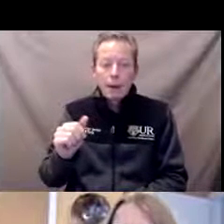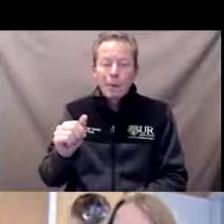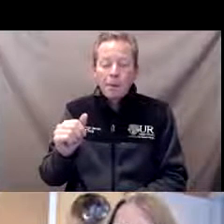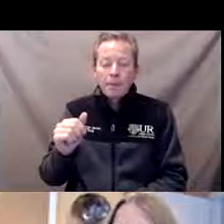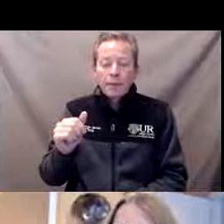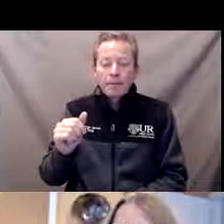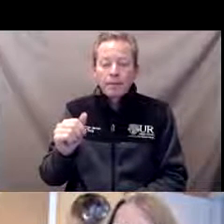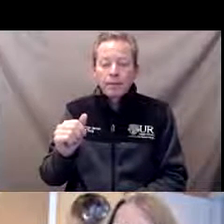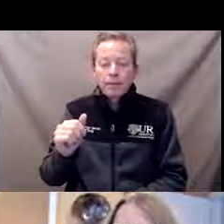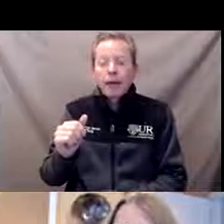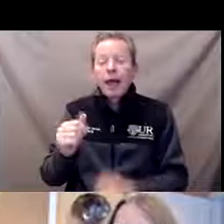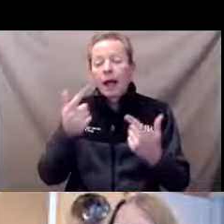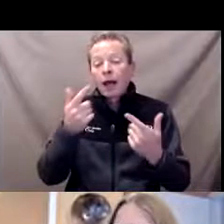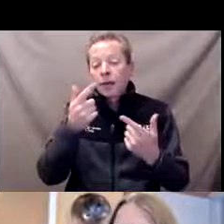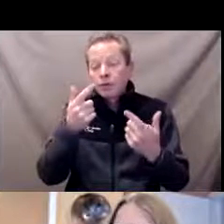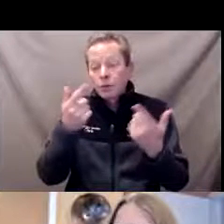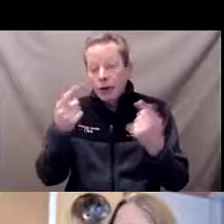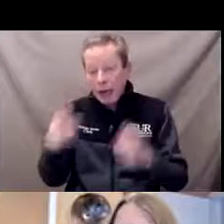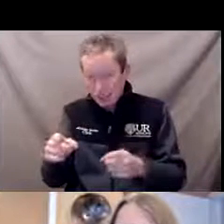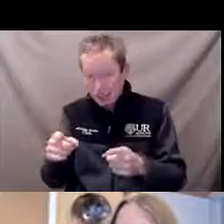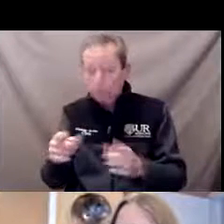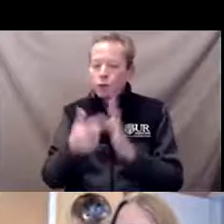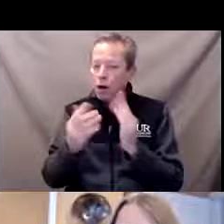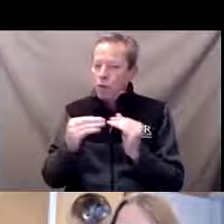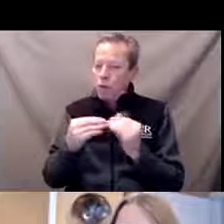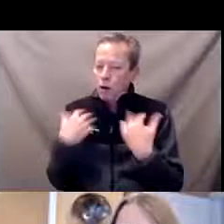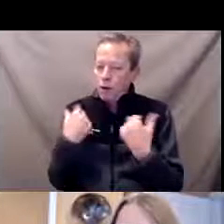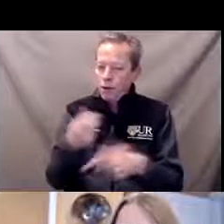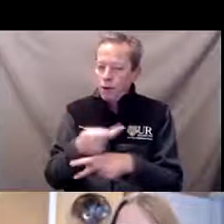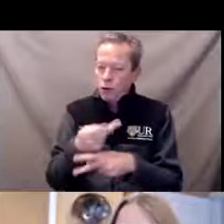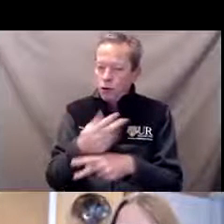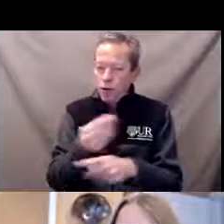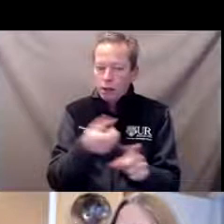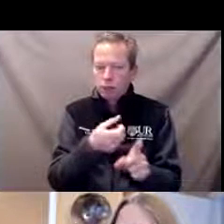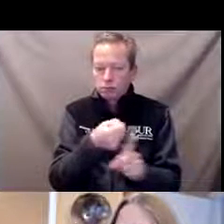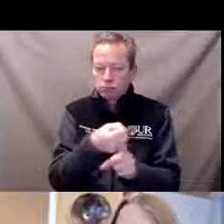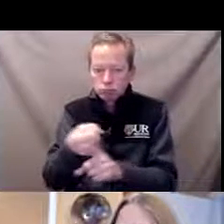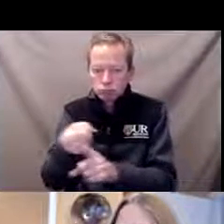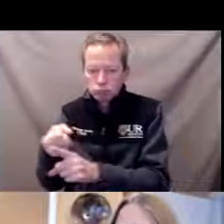in consequence, they require more health care and they're impacted by difficult medical decisions.